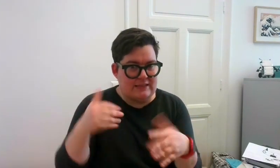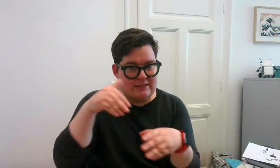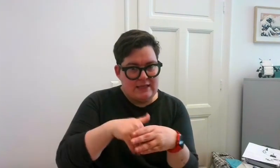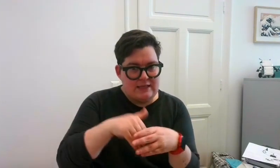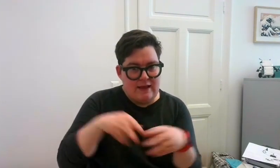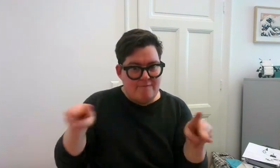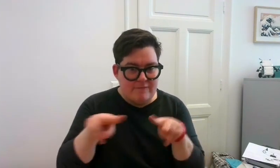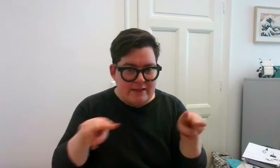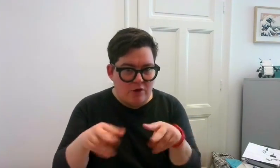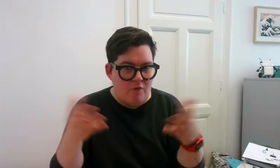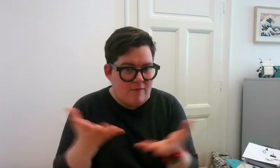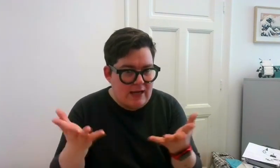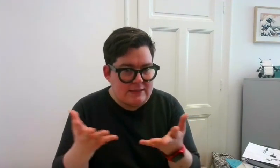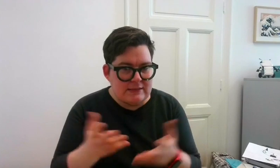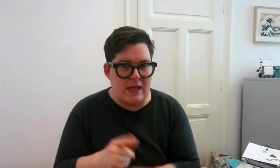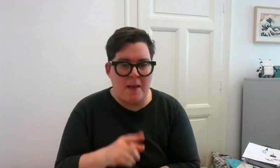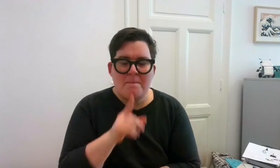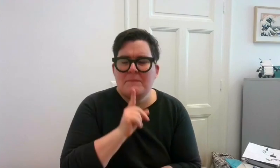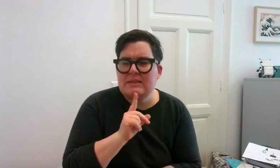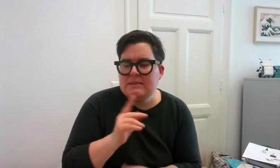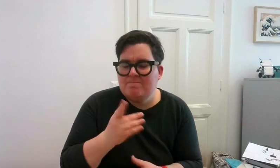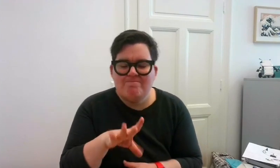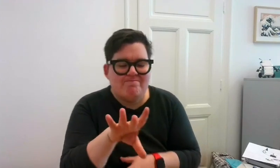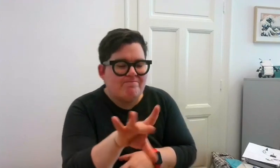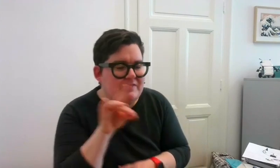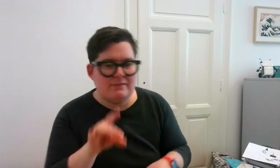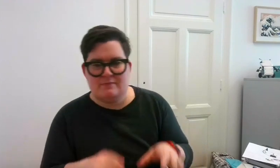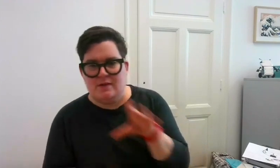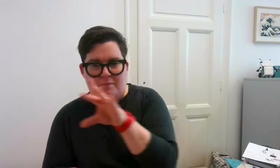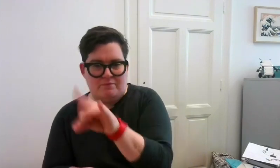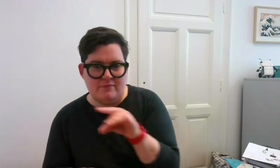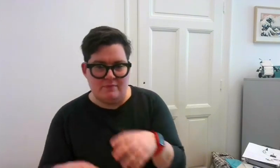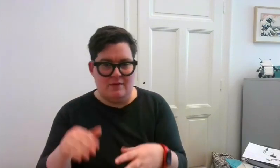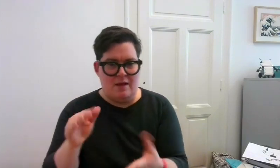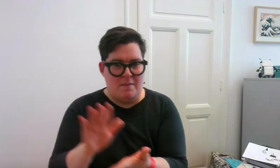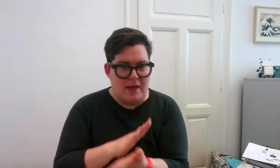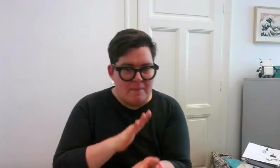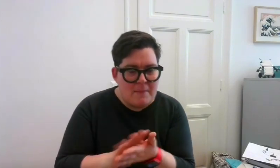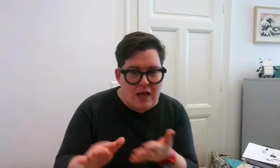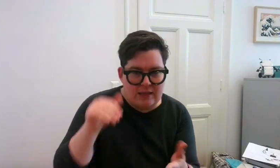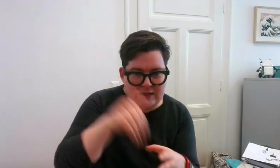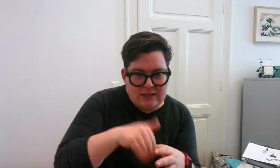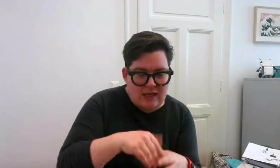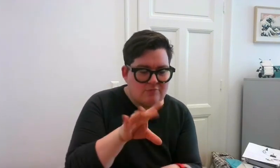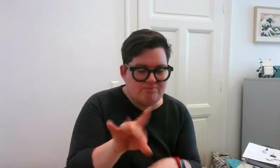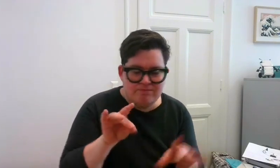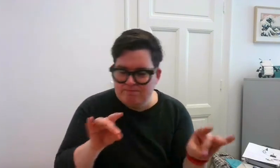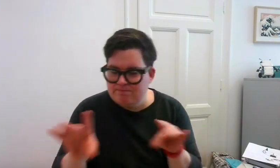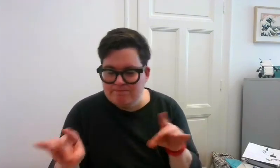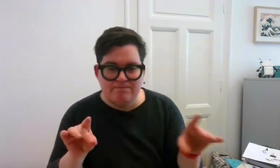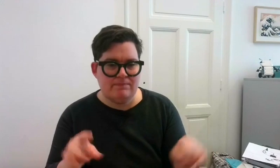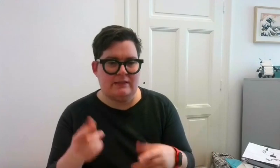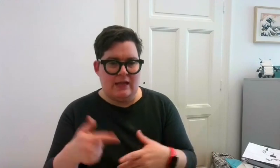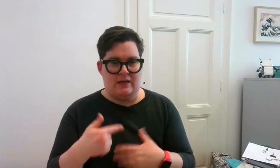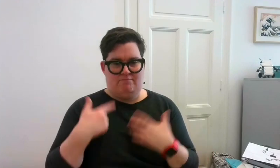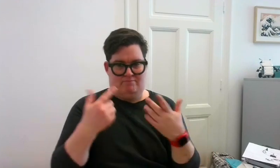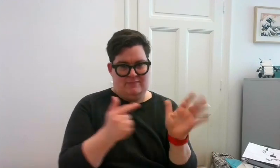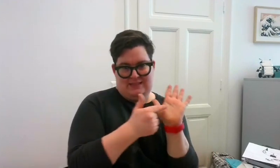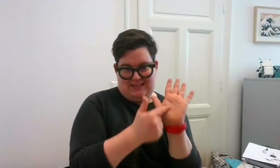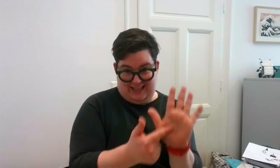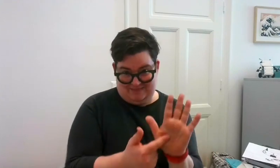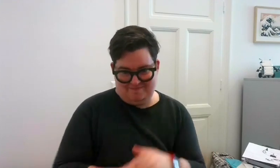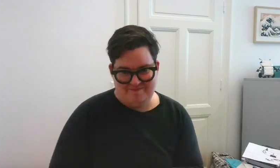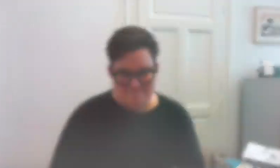In this video we will show selected parts of our paper.